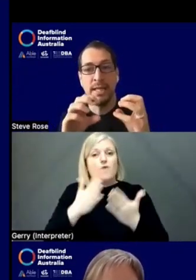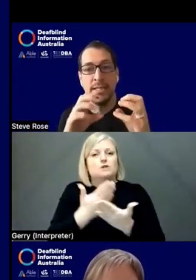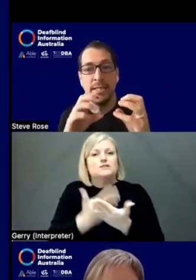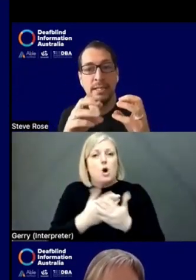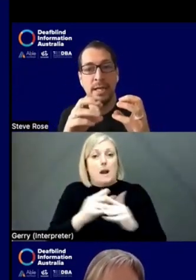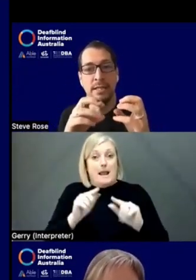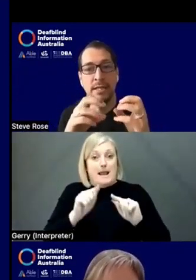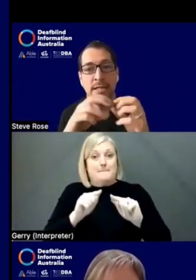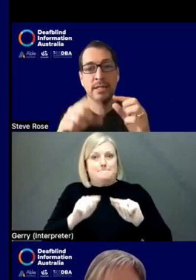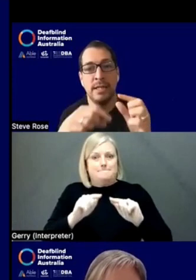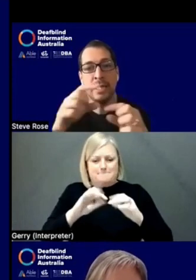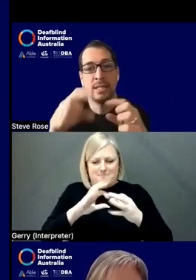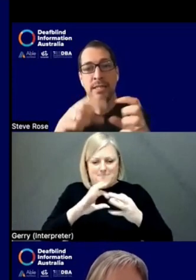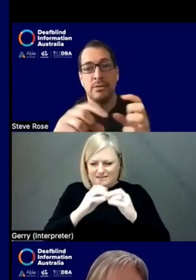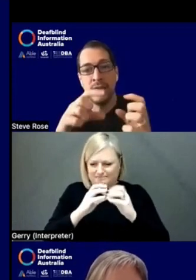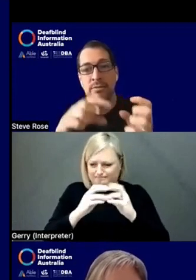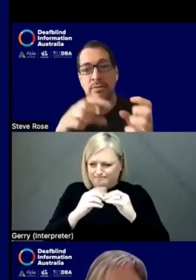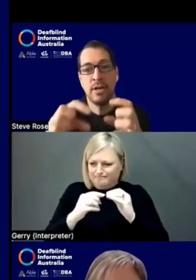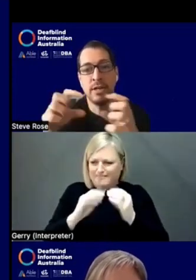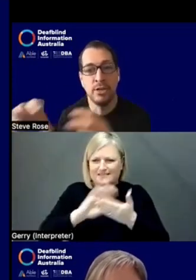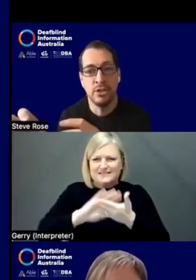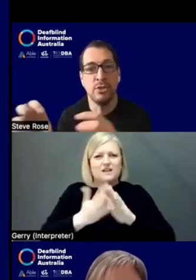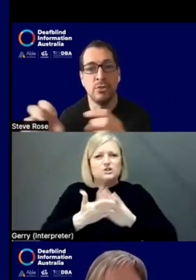sense in the tactile sense and that still gave rise to